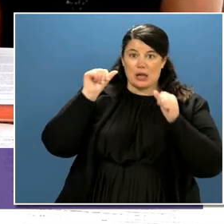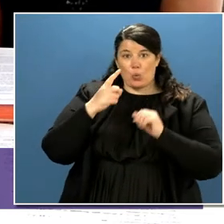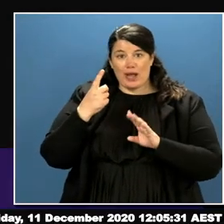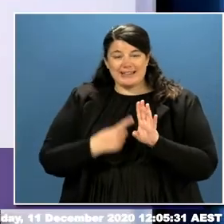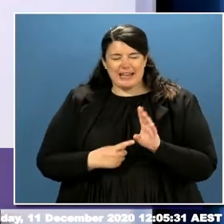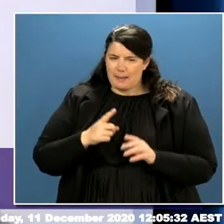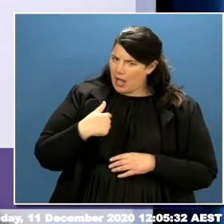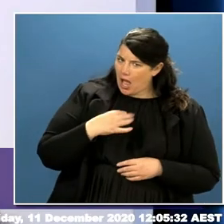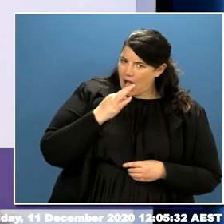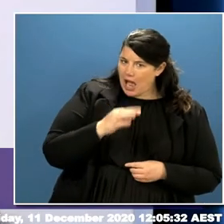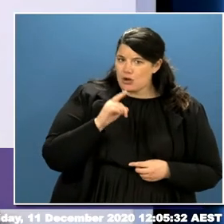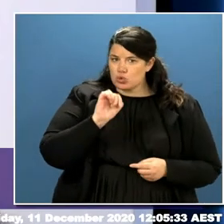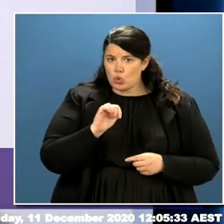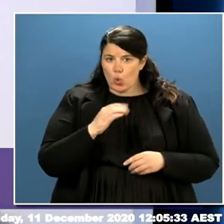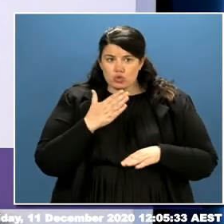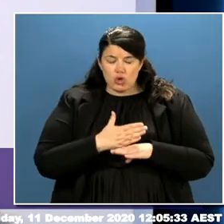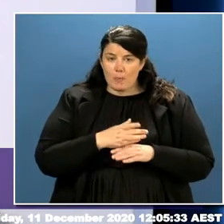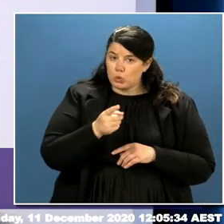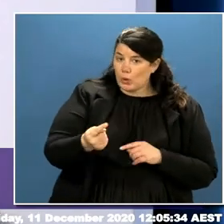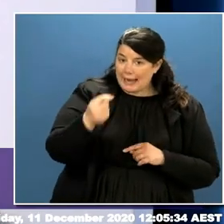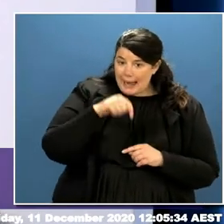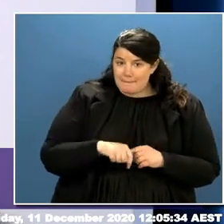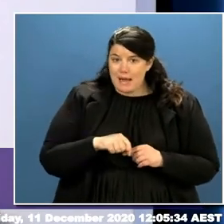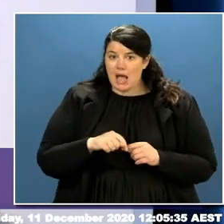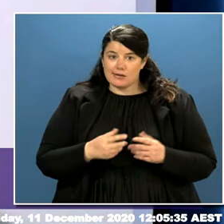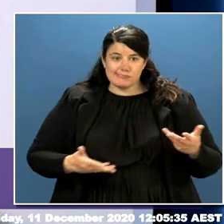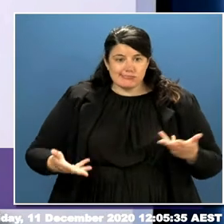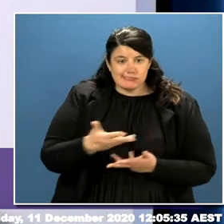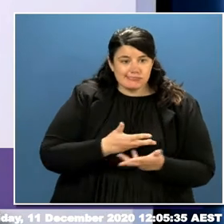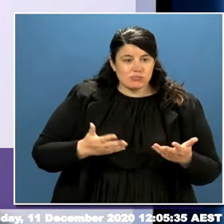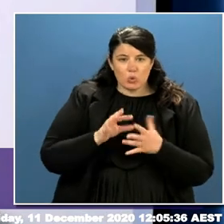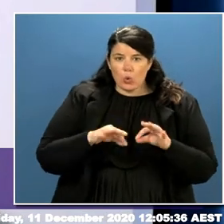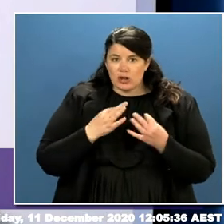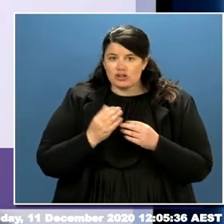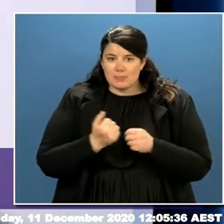role in coming back and building in the accountability and auditing